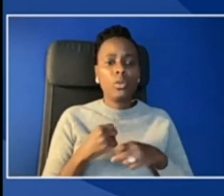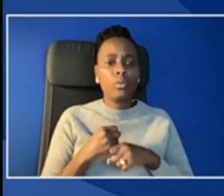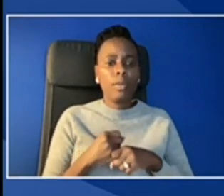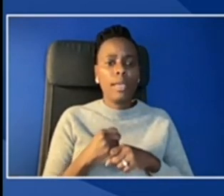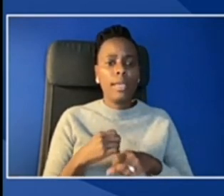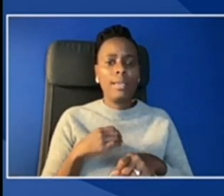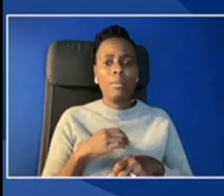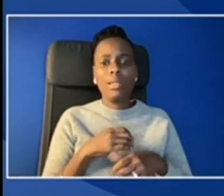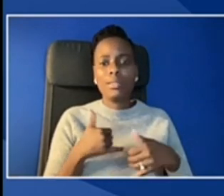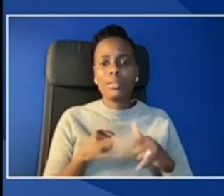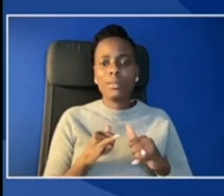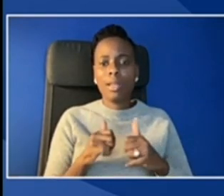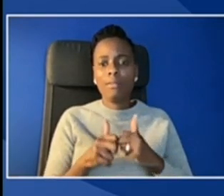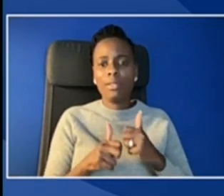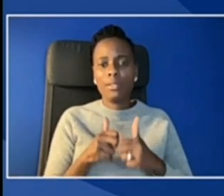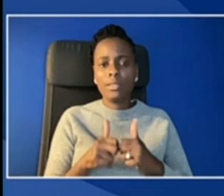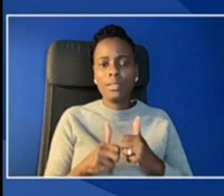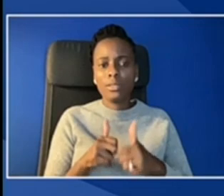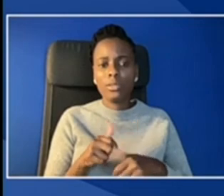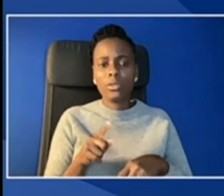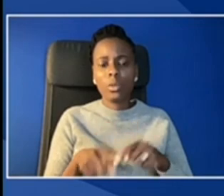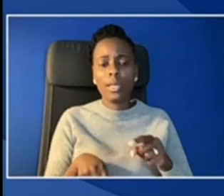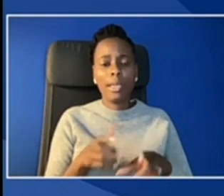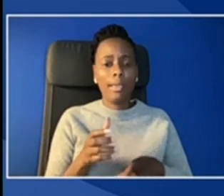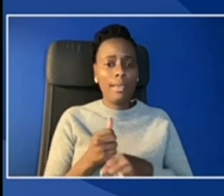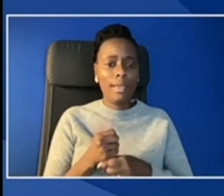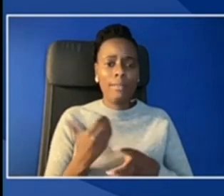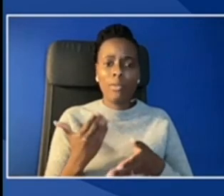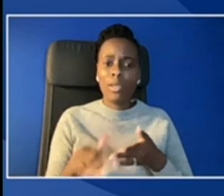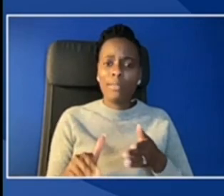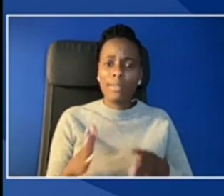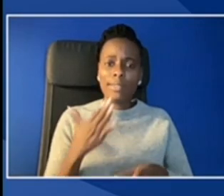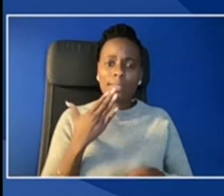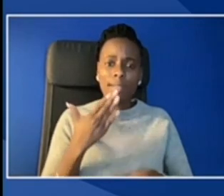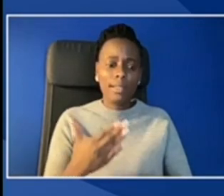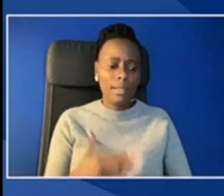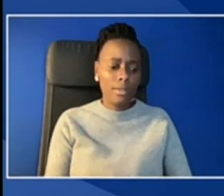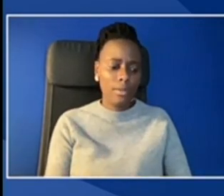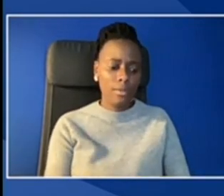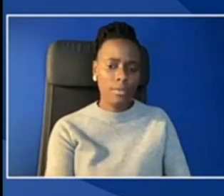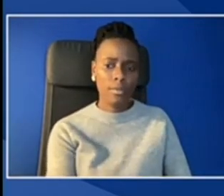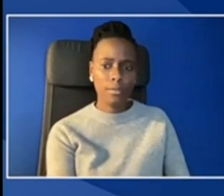cannot get forgiveness. Thank you so much.